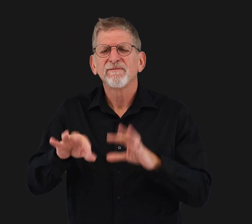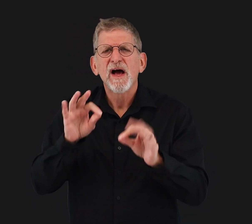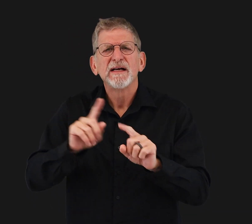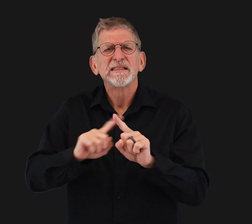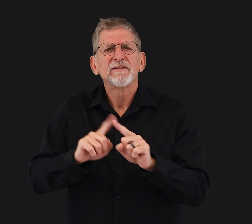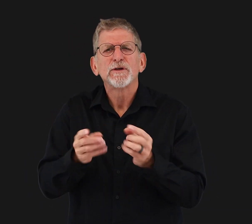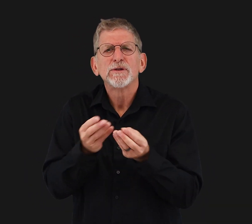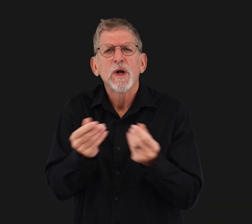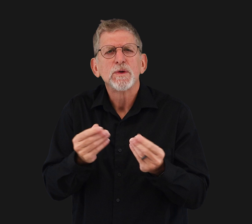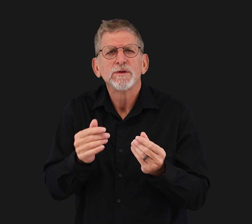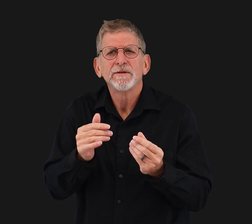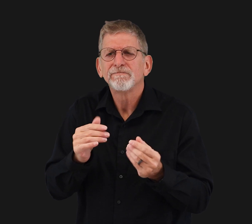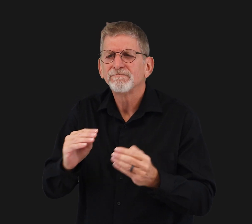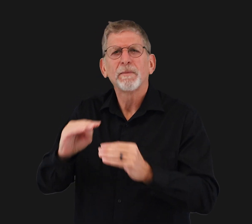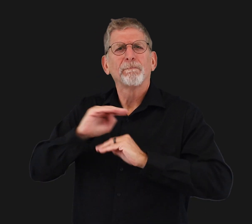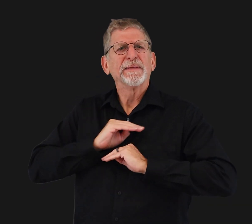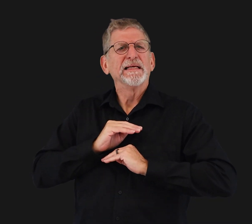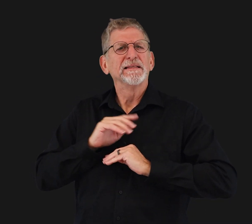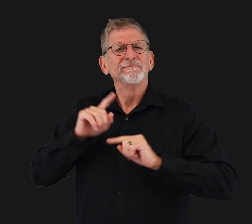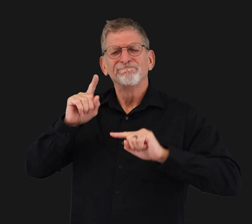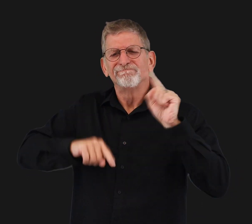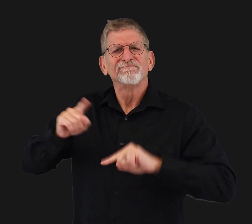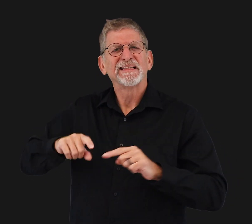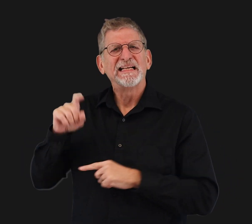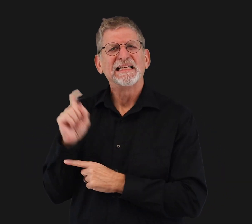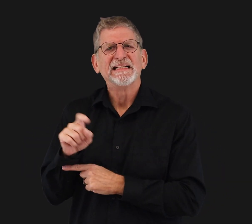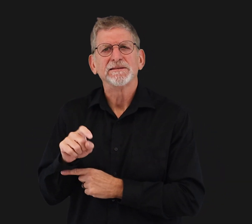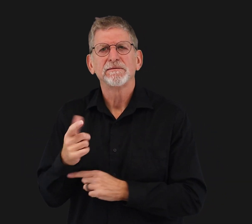• Finding solutions to meet a variety of needs